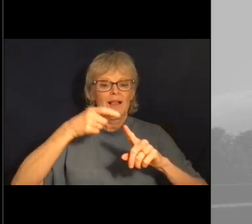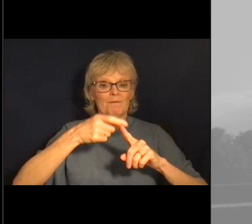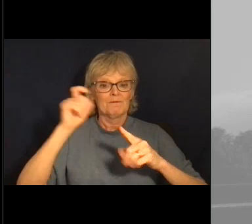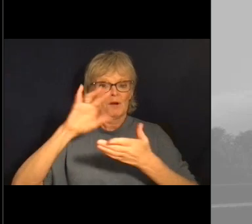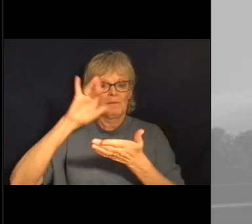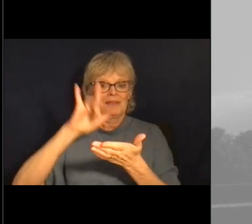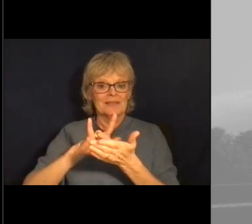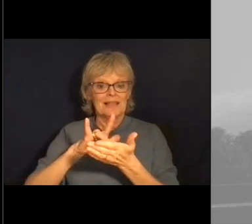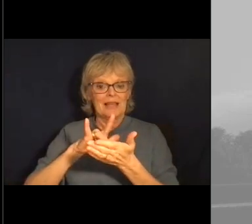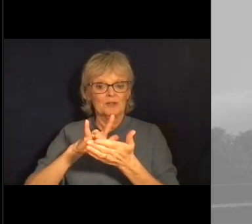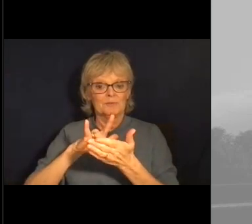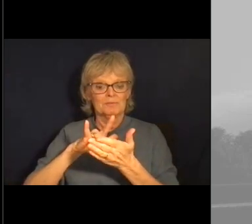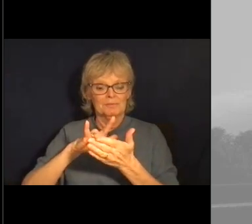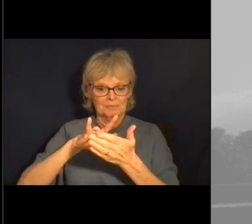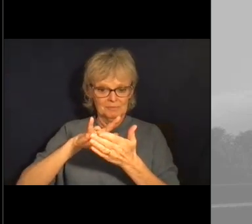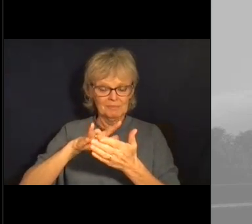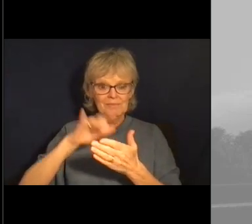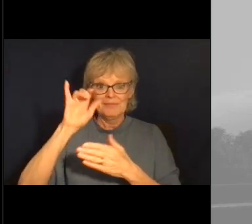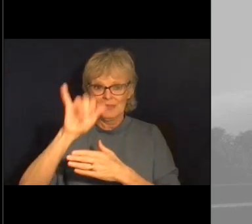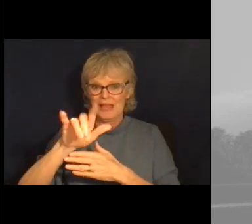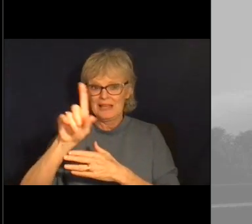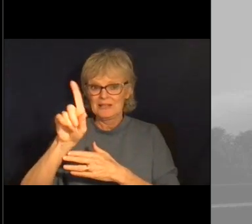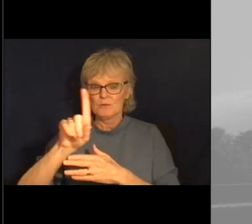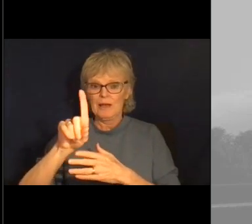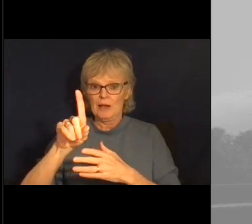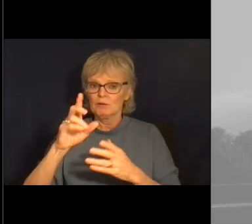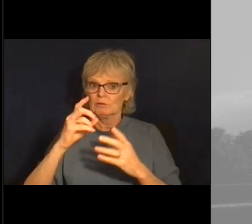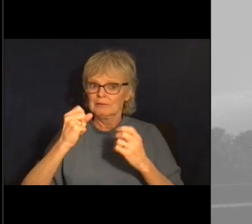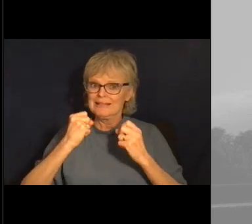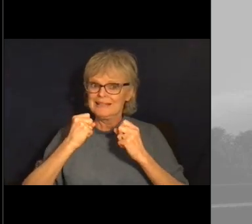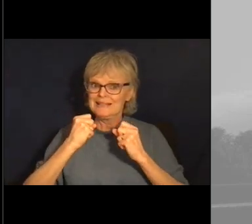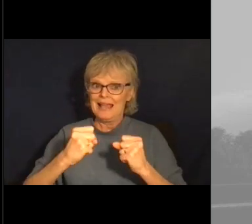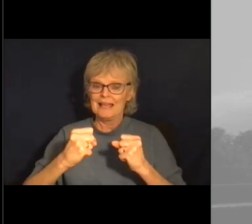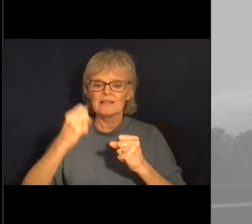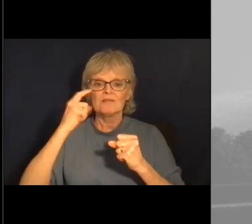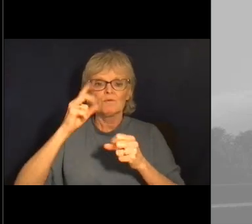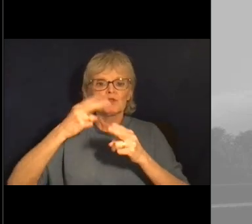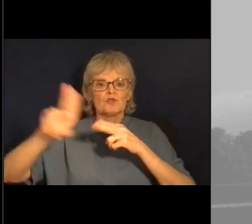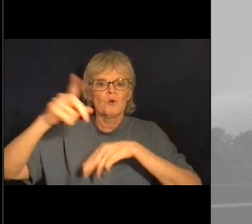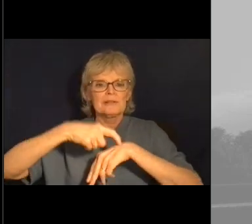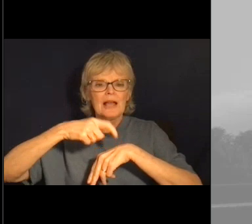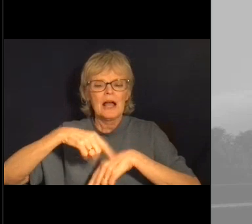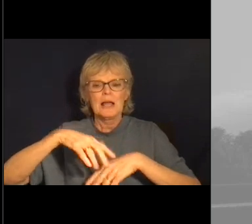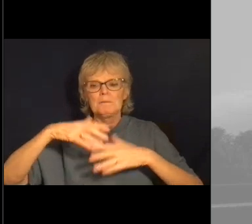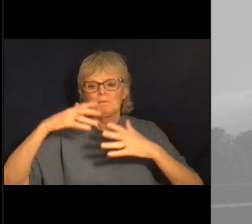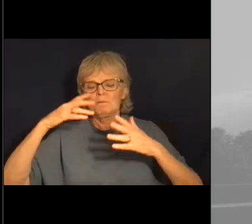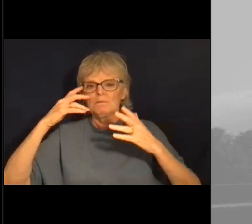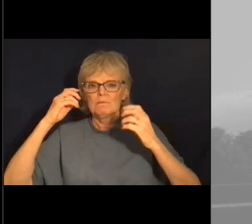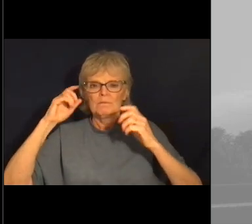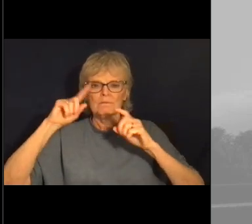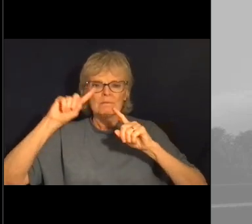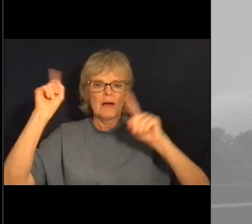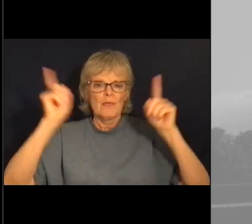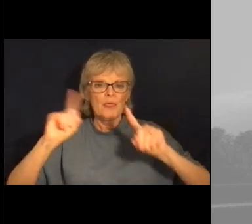And these are where things get a little intense for really short periods of time. There's really strong thunderstorms in there. Things that you might experience